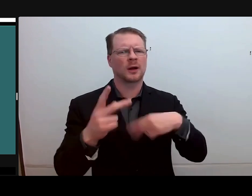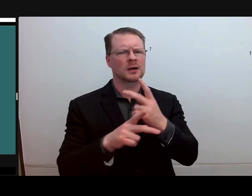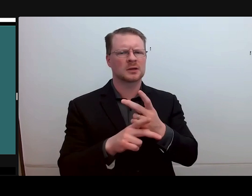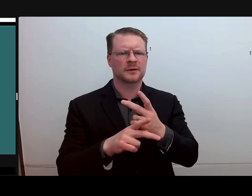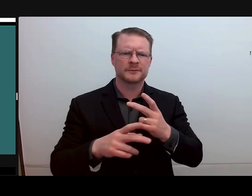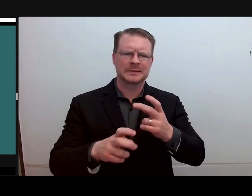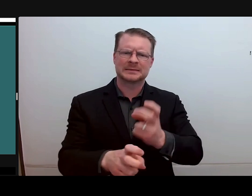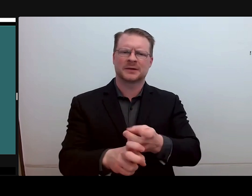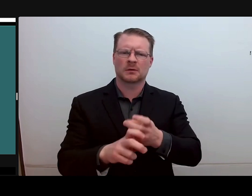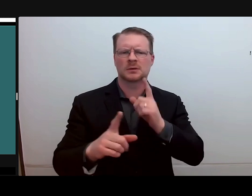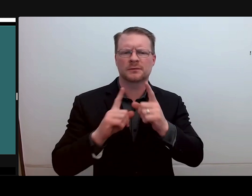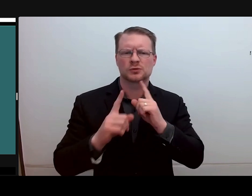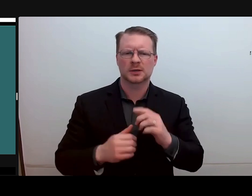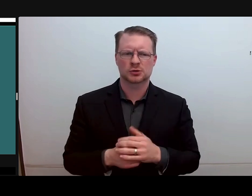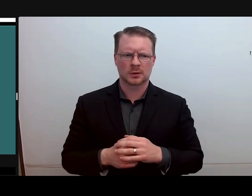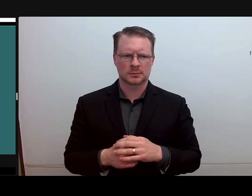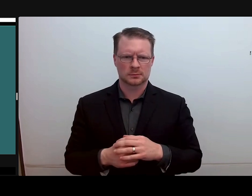and then that becomes a different kind of challenge.